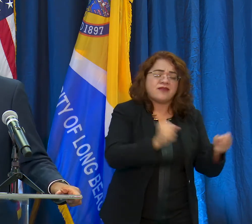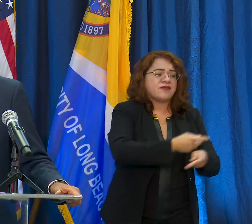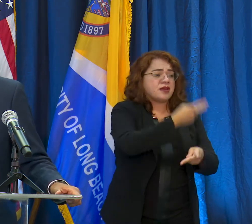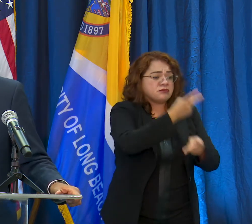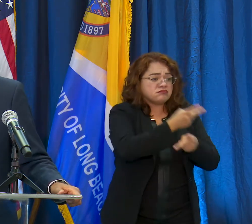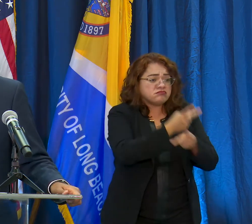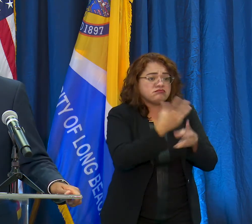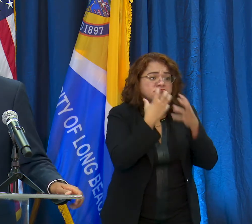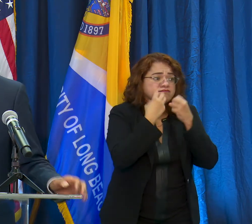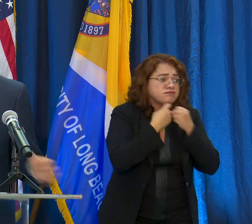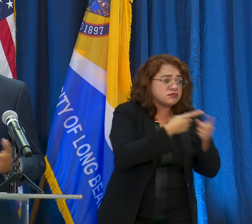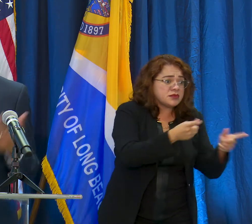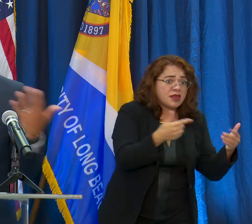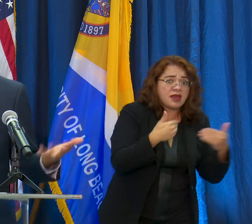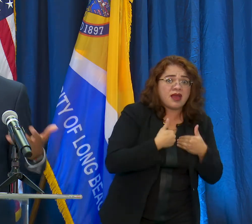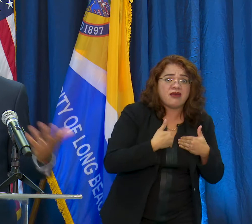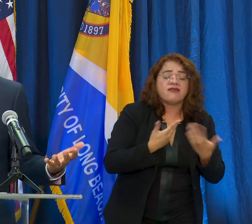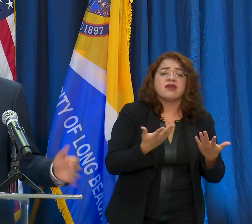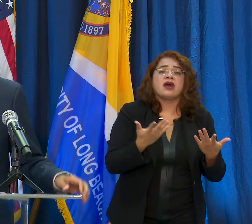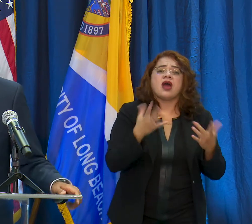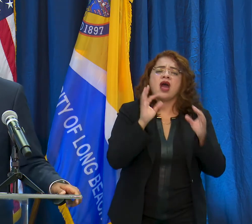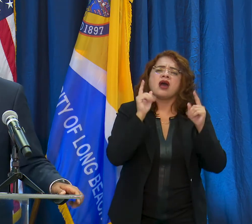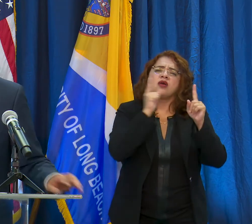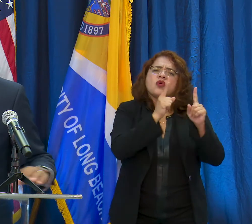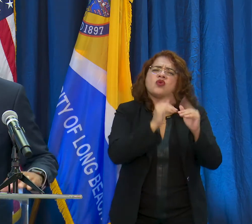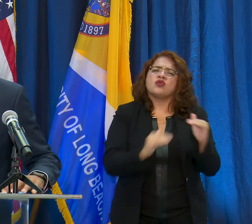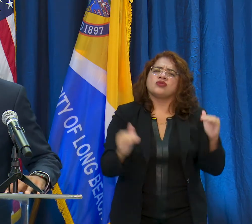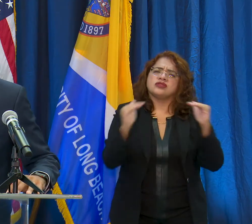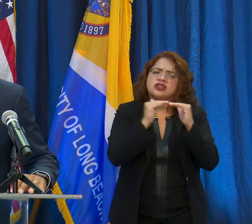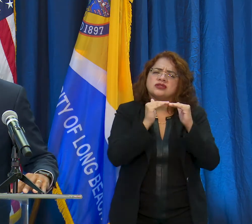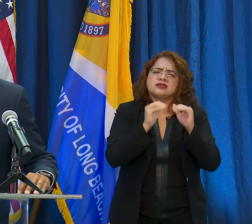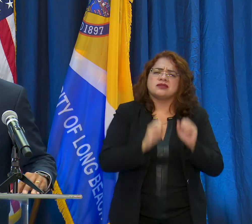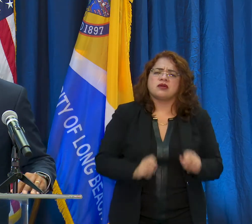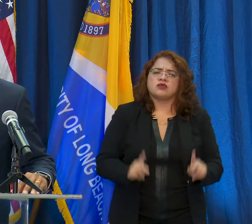just and a place that has opportunities for everybody.